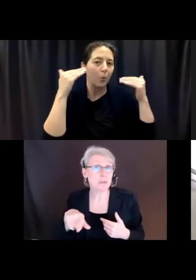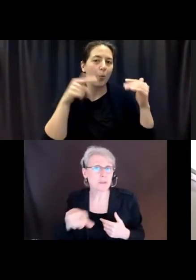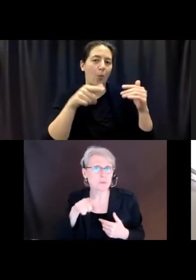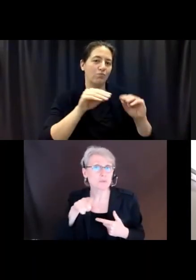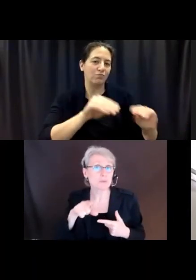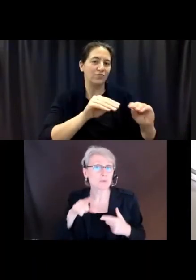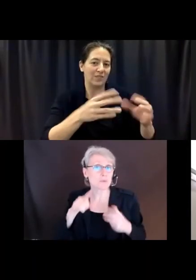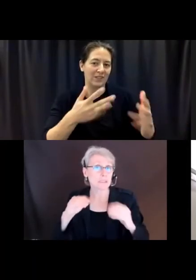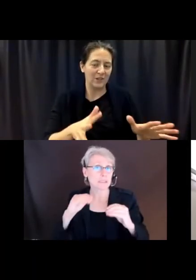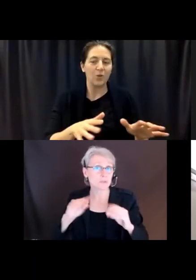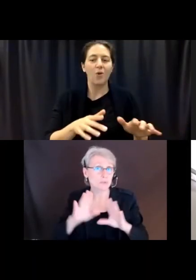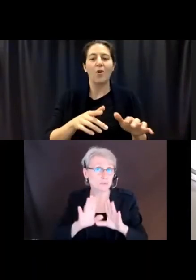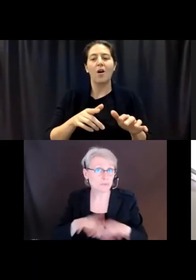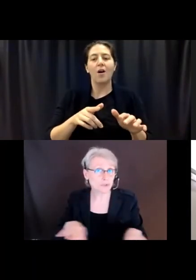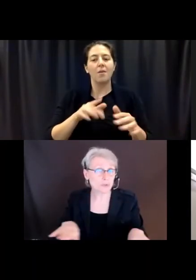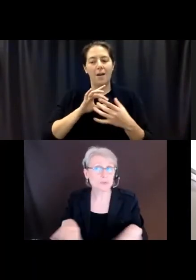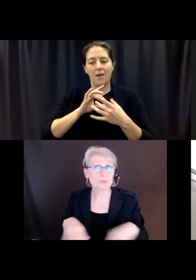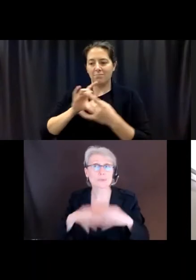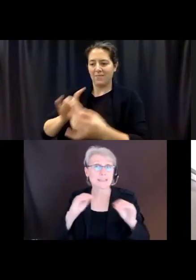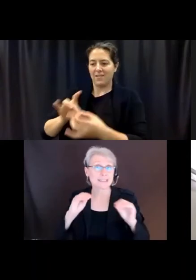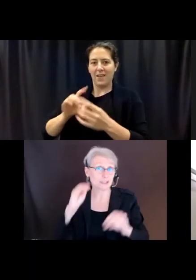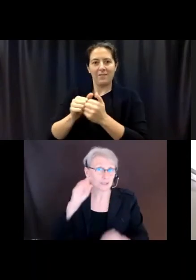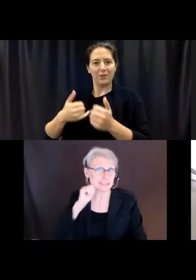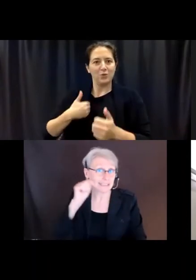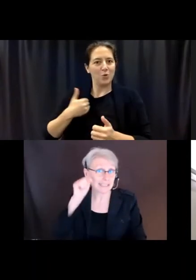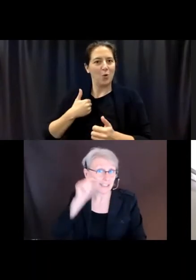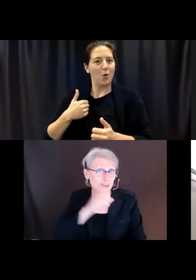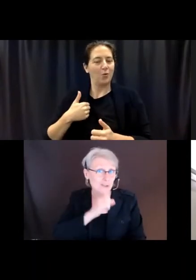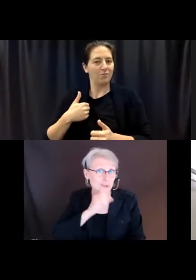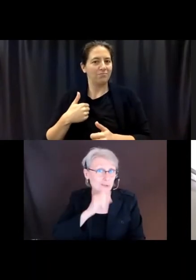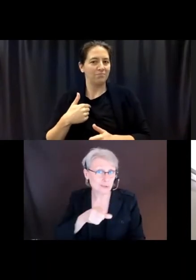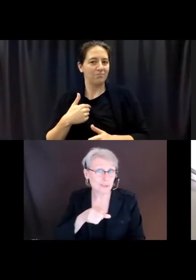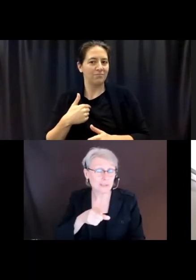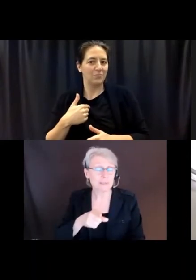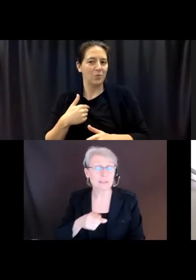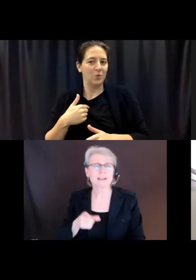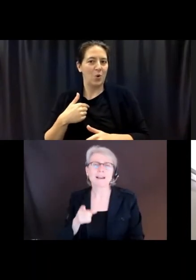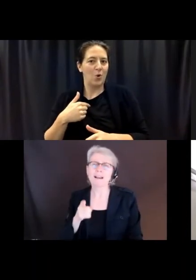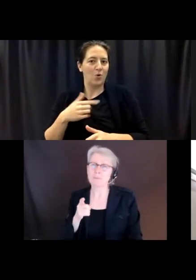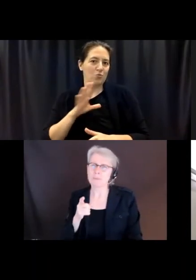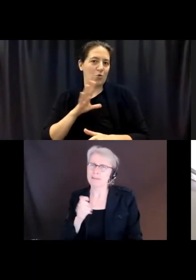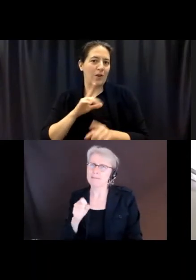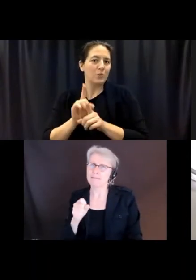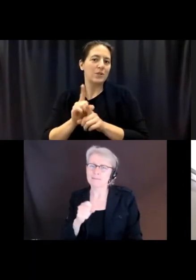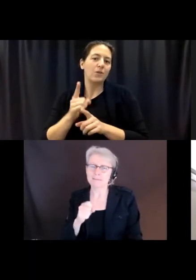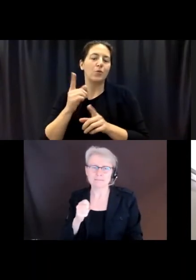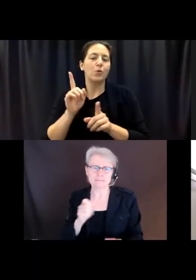TAEN AGERS, SO, YES, THERE IS THAT CONNECTION WITH THE YOUNGER GENERATION. I ALSO DO THAT